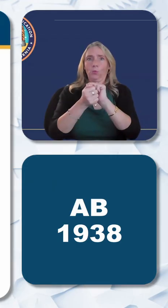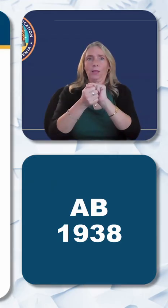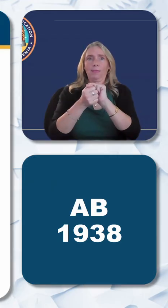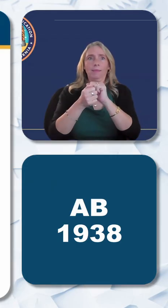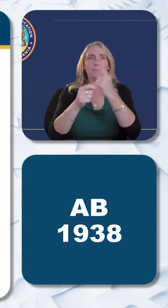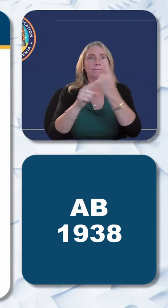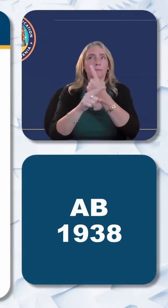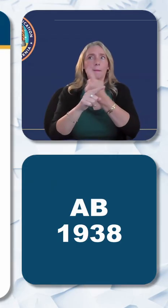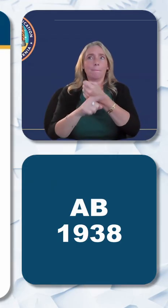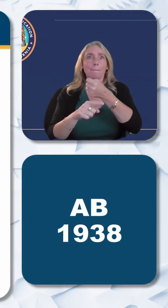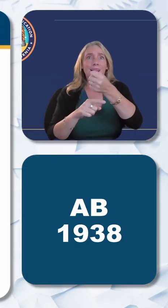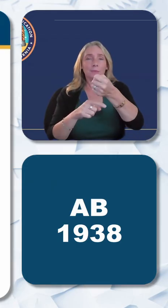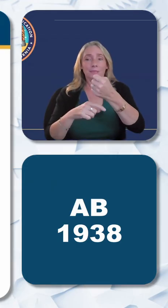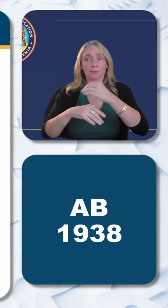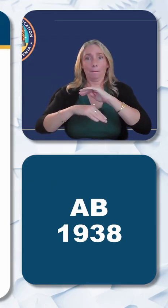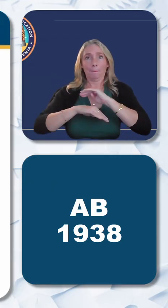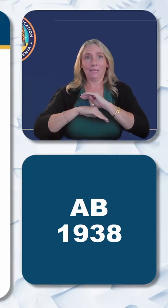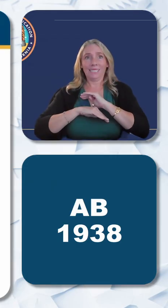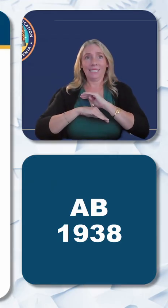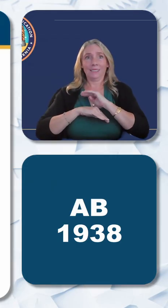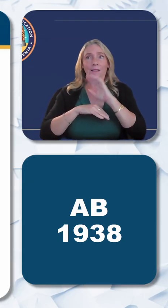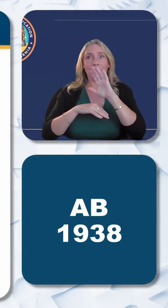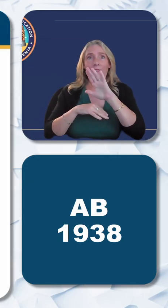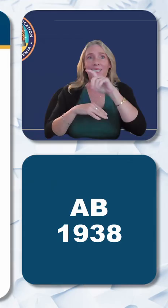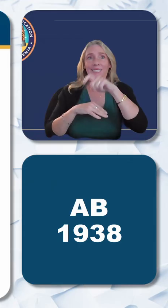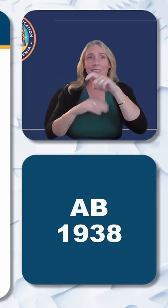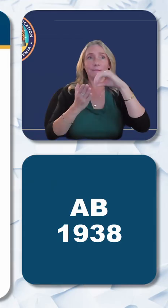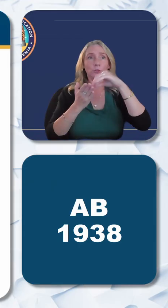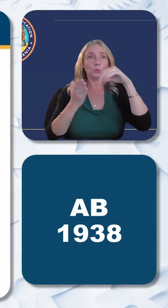And then we can make a decision with appropriate placement.